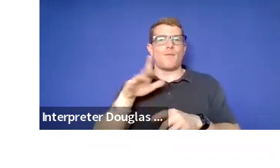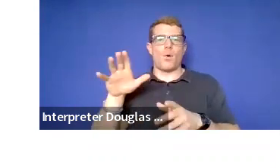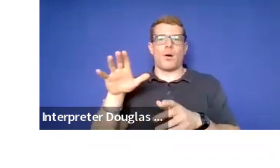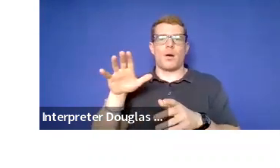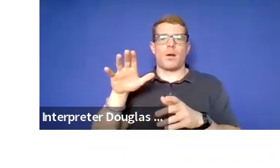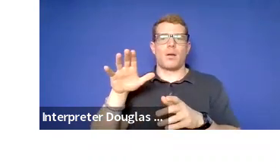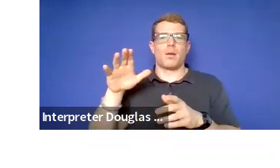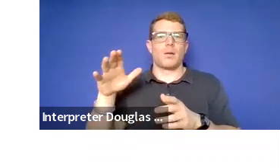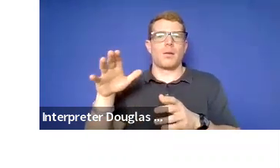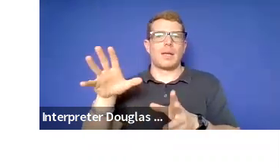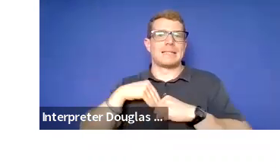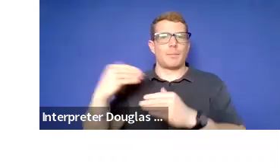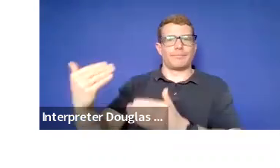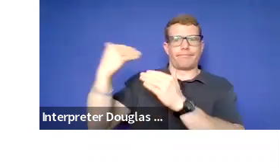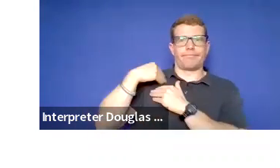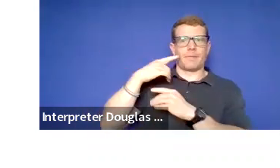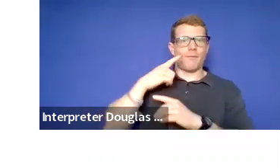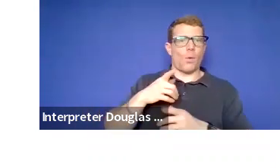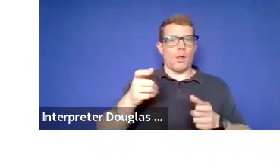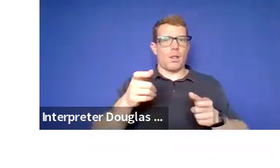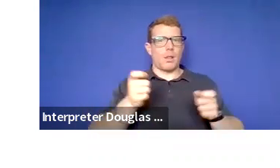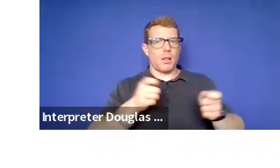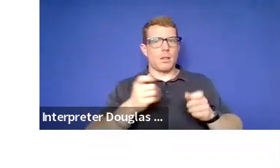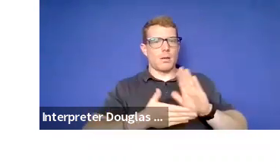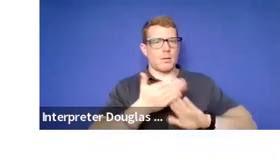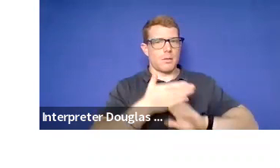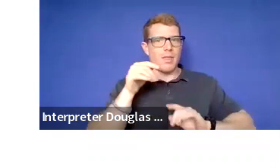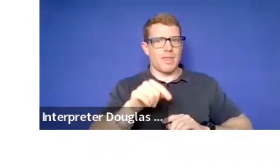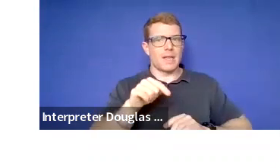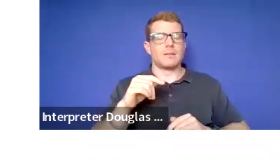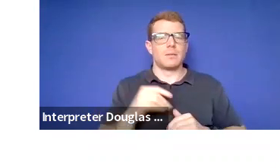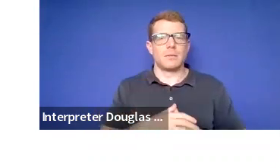I need to to do in order to make this a success for me.